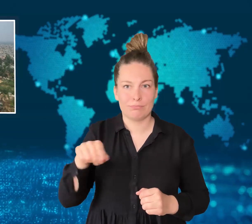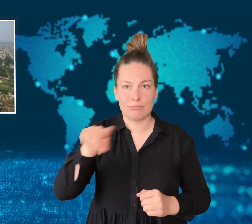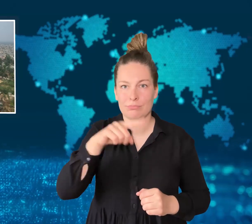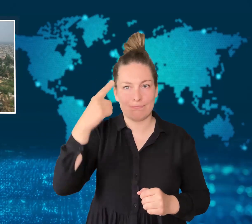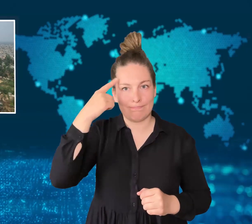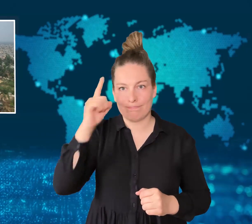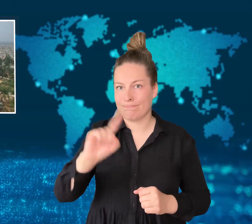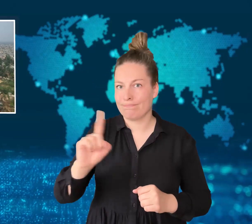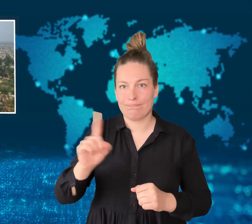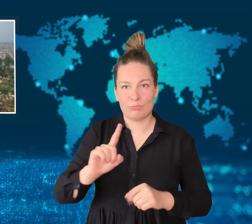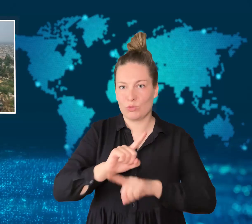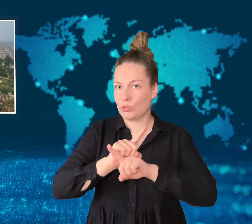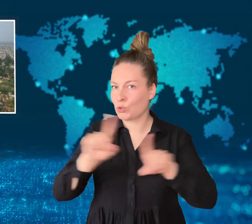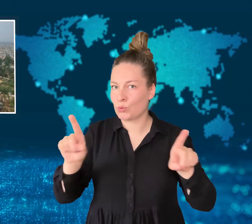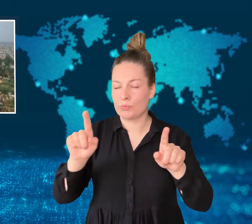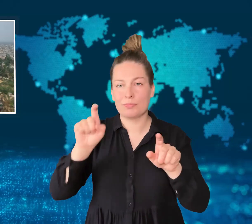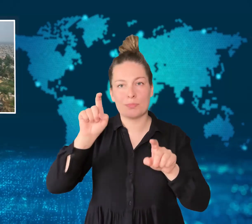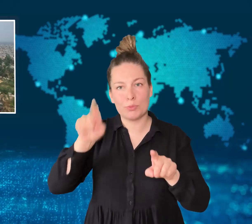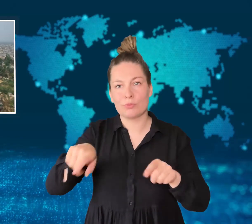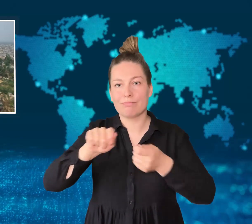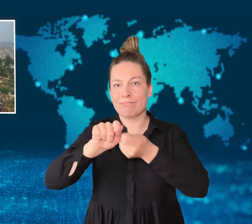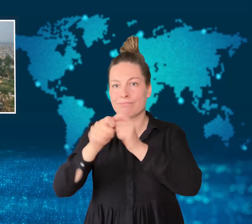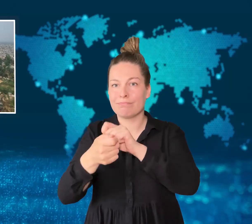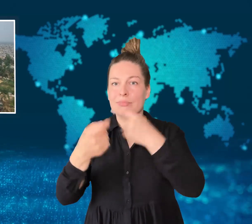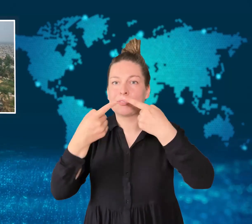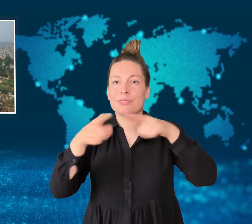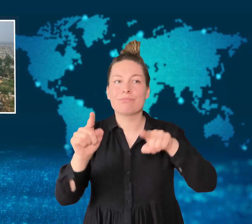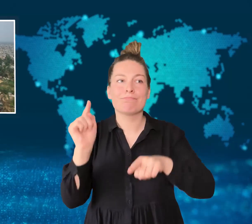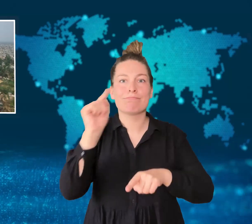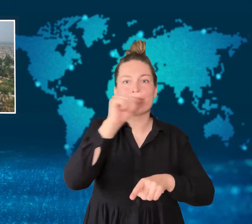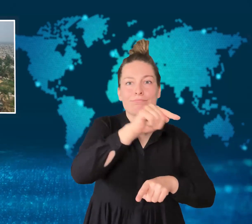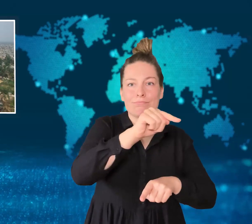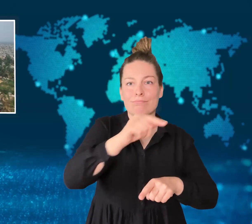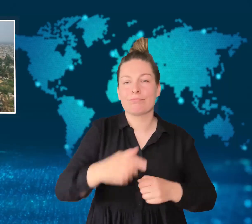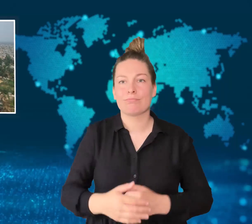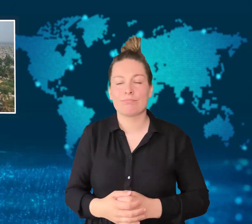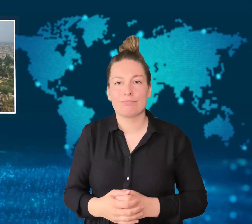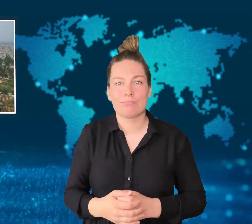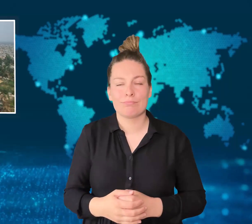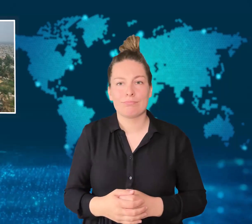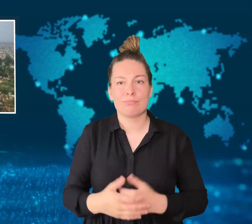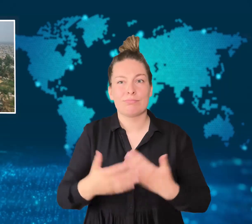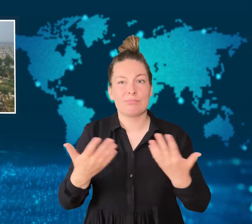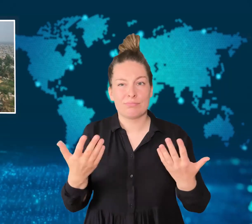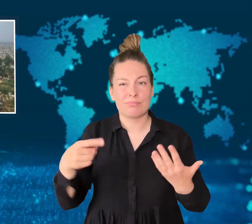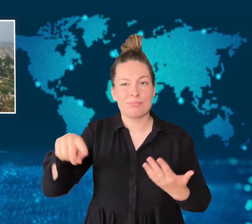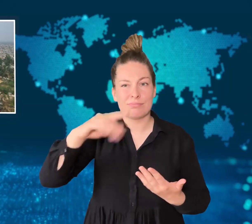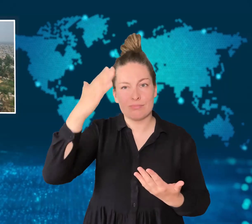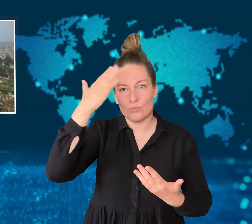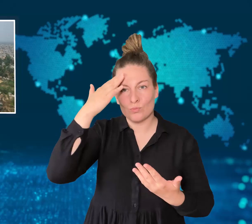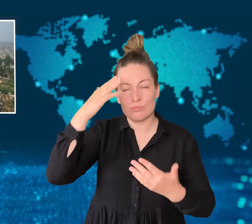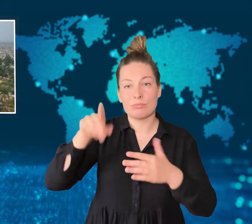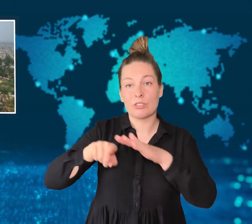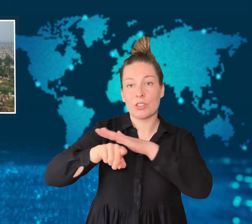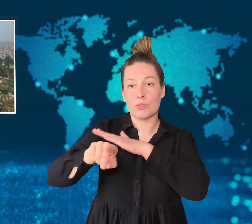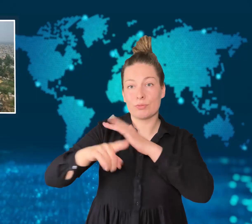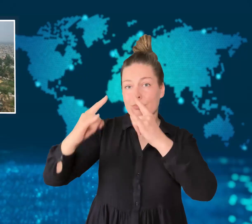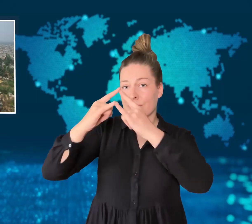make-shift structures.